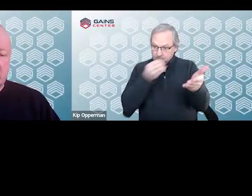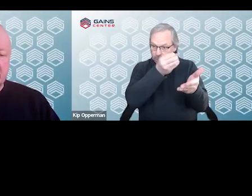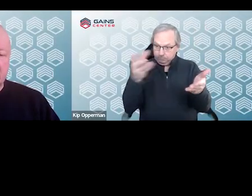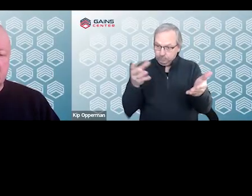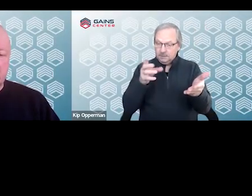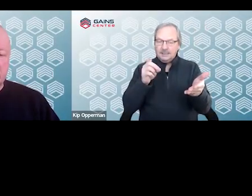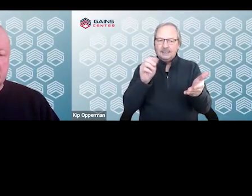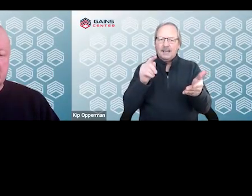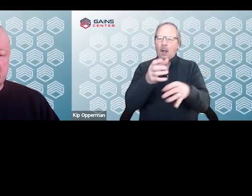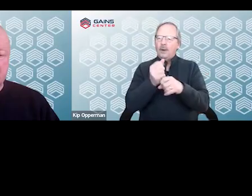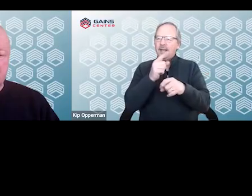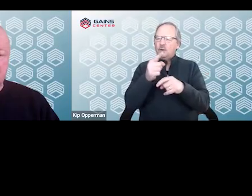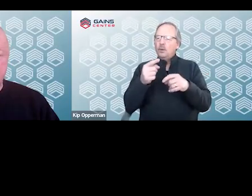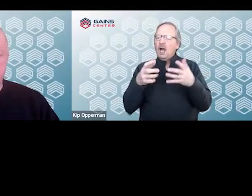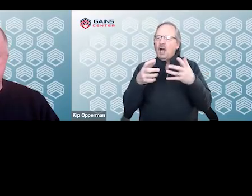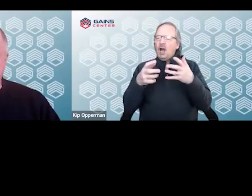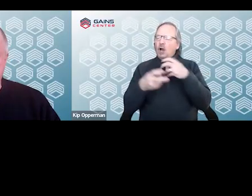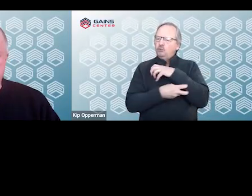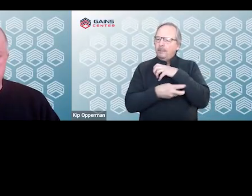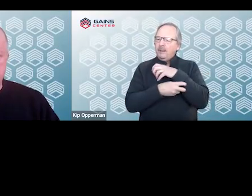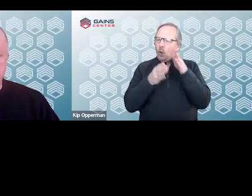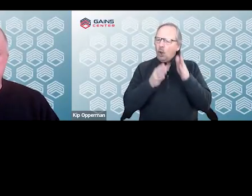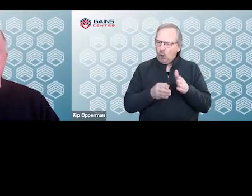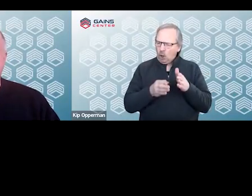'cause I wanna get to the criminal justice discussion.